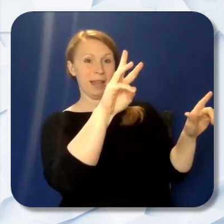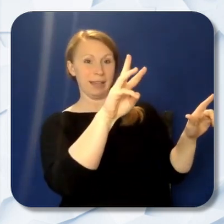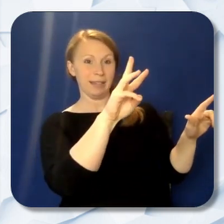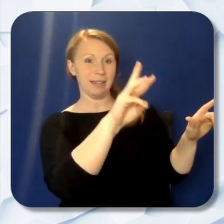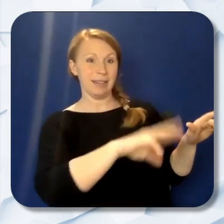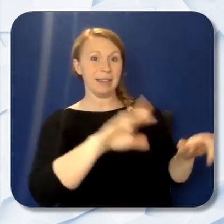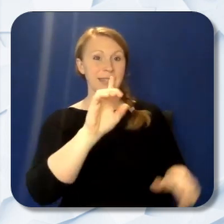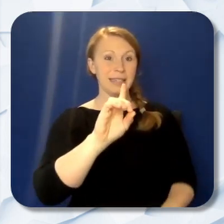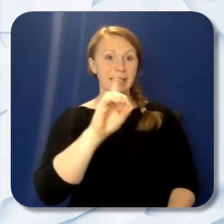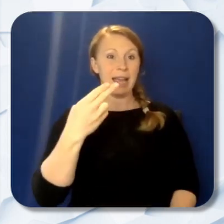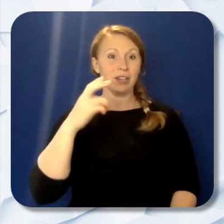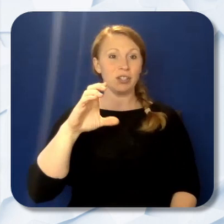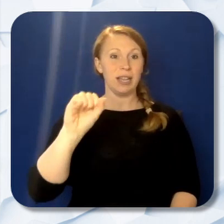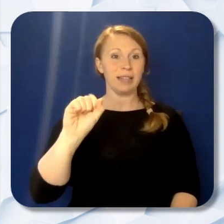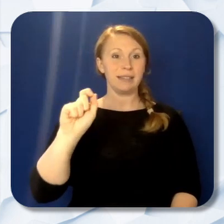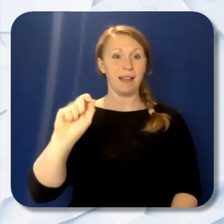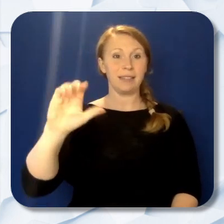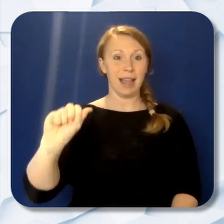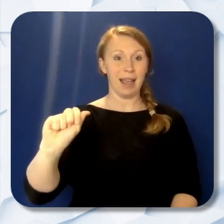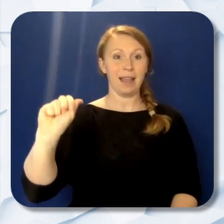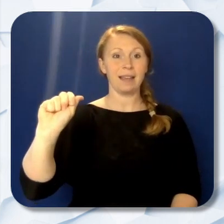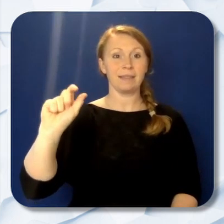I’d be happy to take questions in the Q. A. Or at the end of their time. Thank you so much.